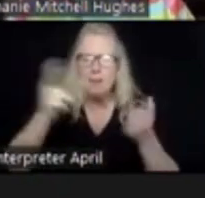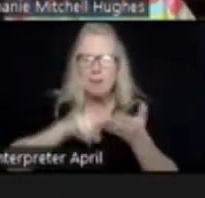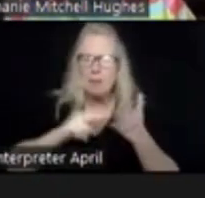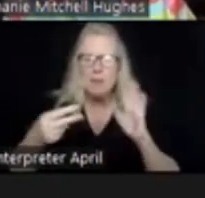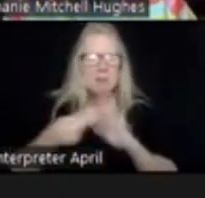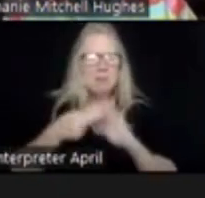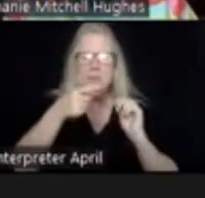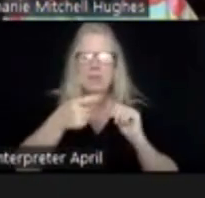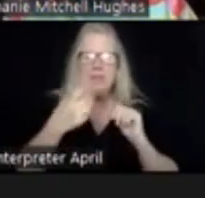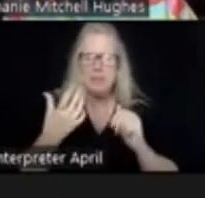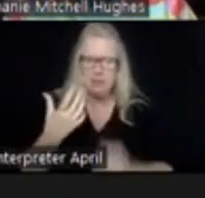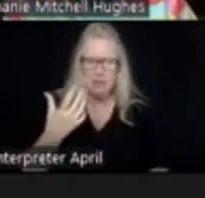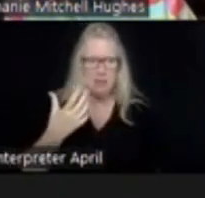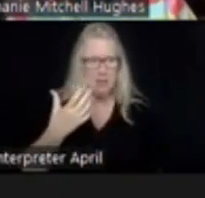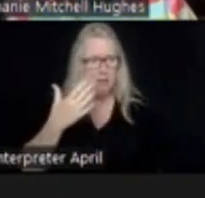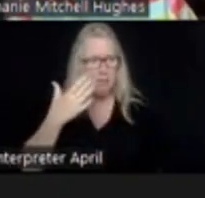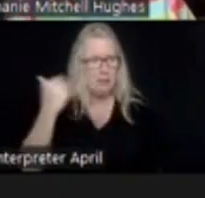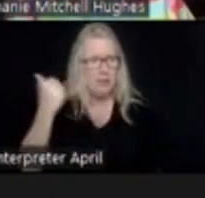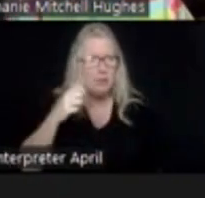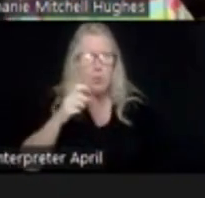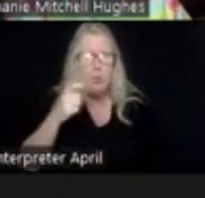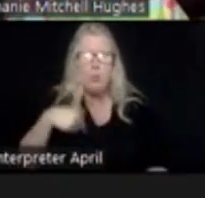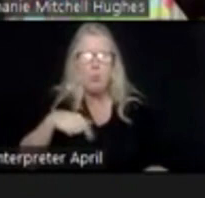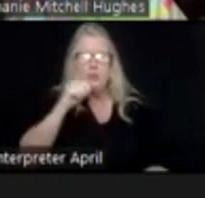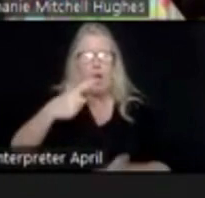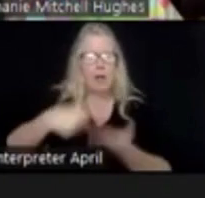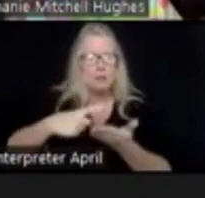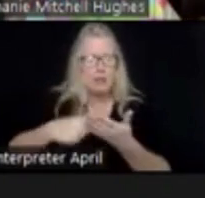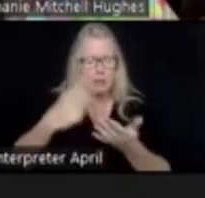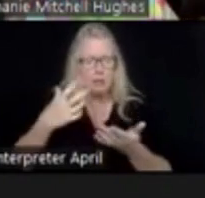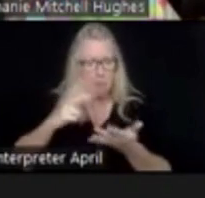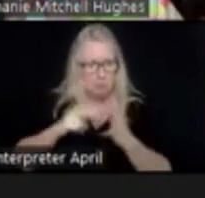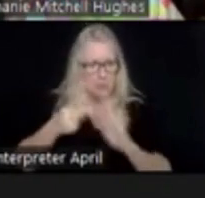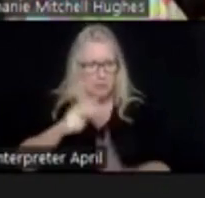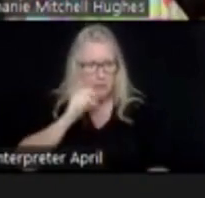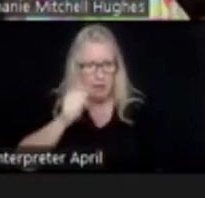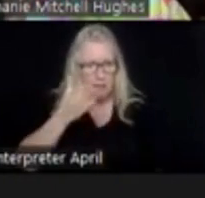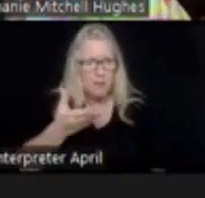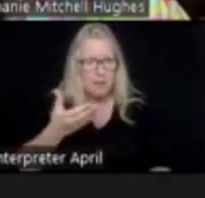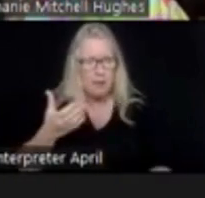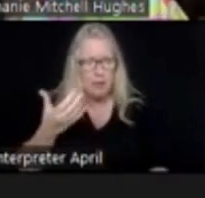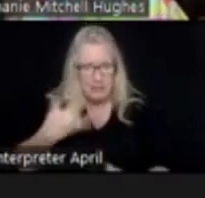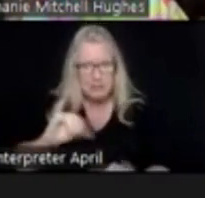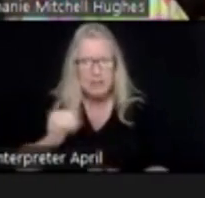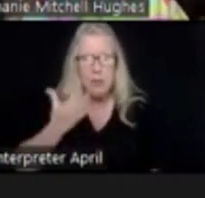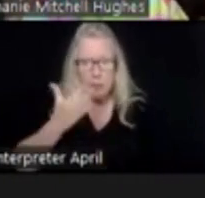IT IS NOT SO.